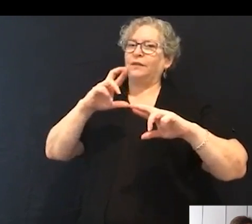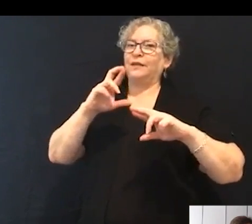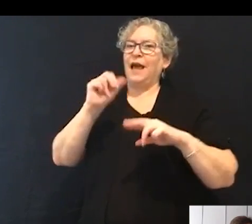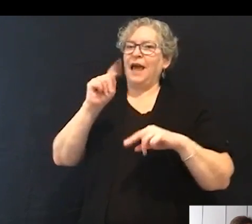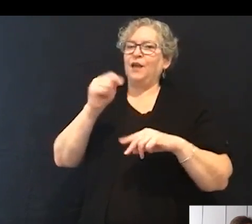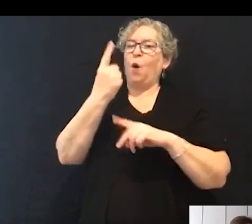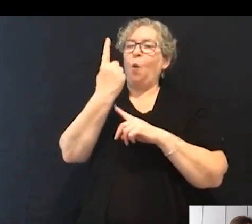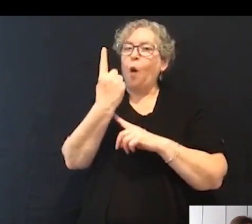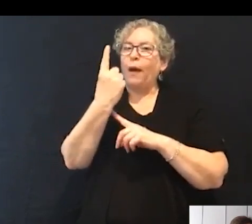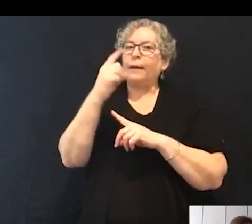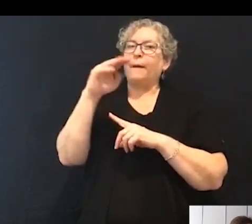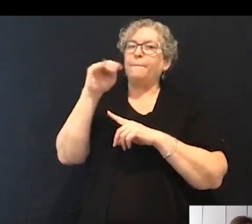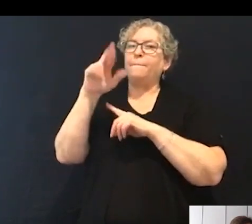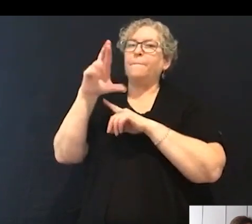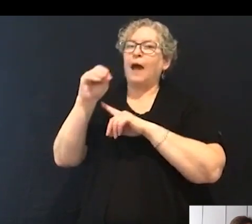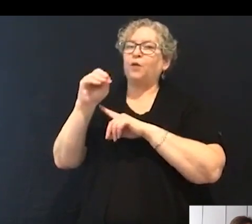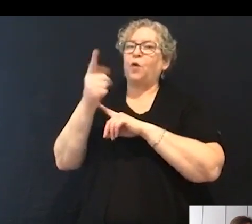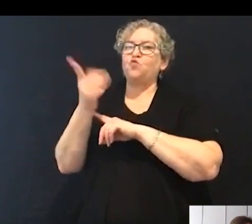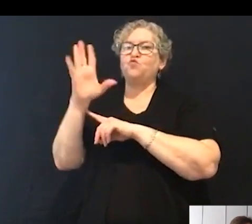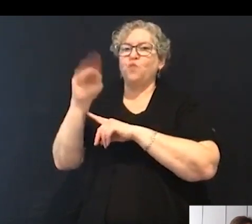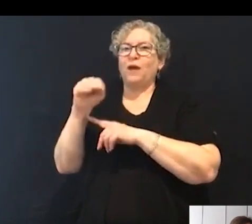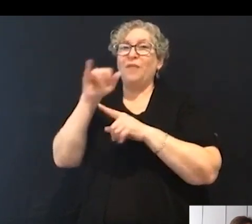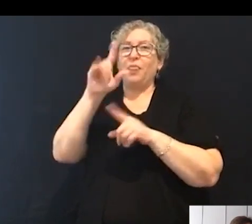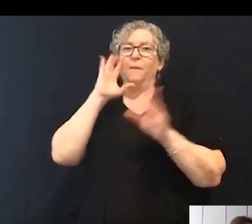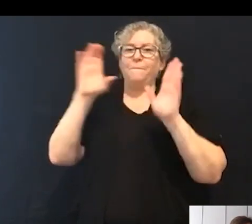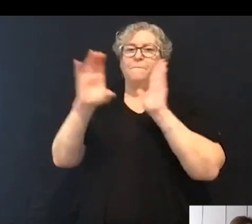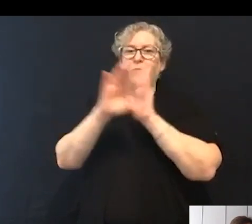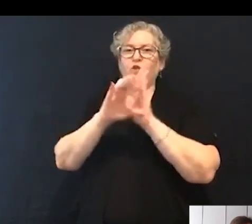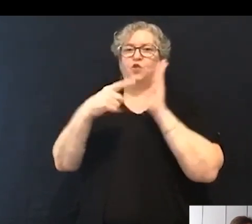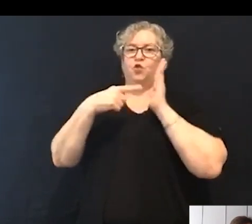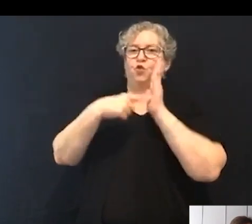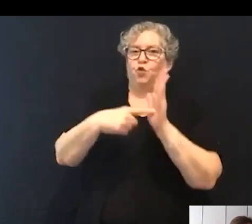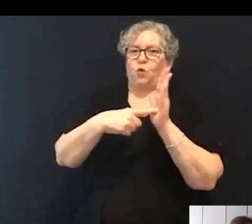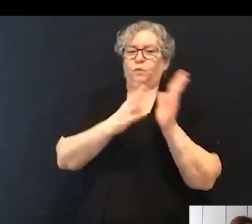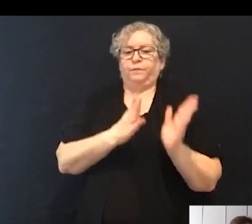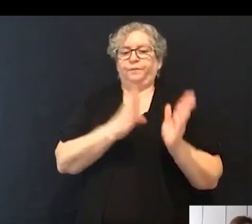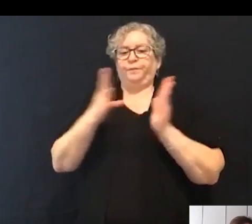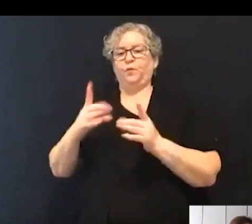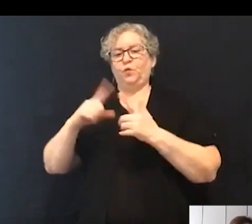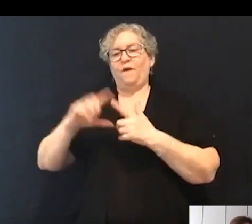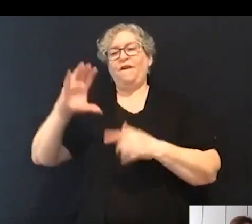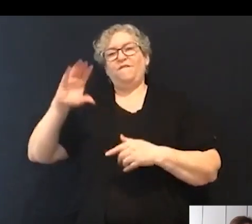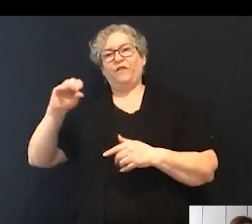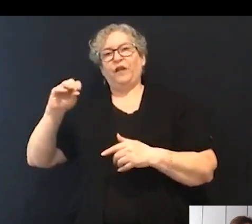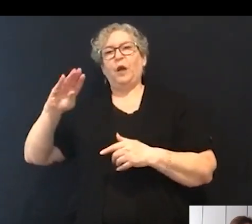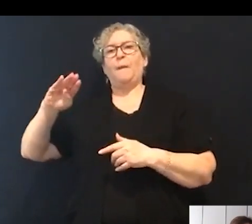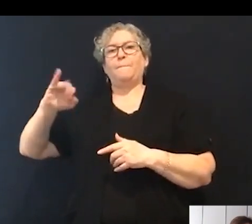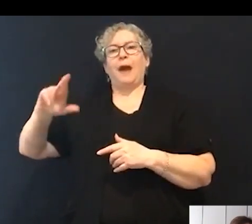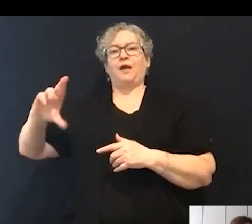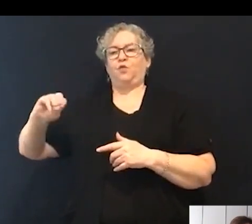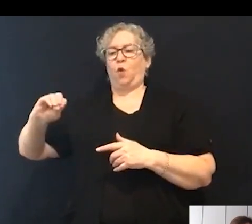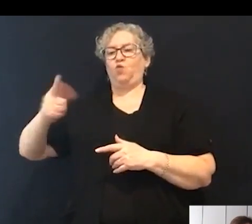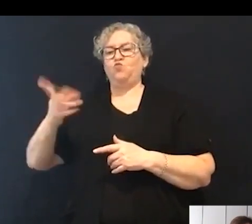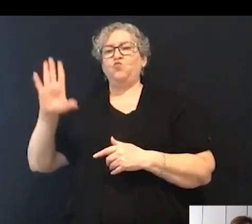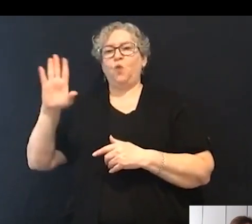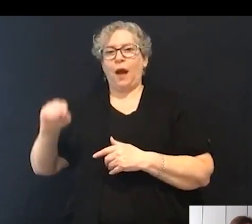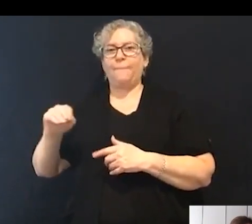In that model, that equates to roughly 50 micrograms. And therefore, the study design of the so-called STELLAR study,